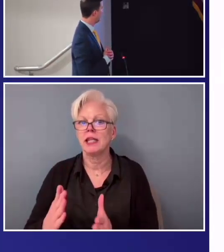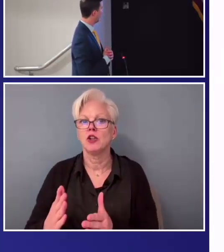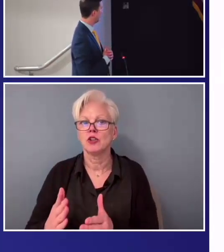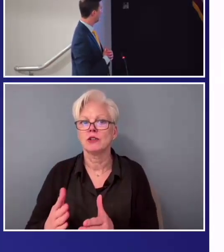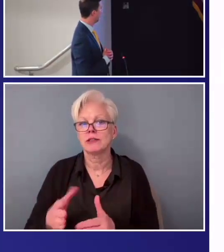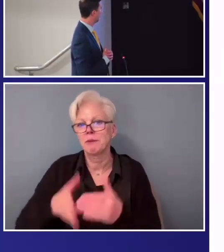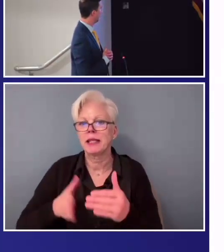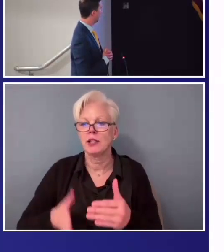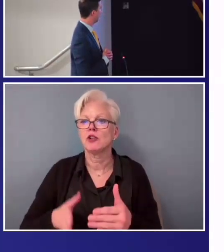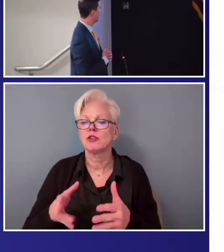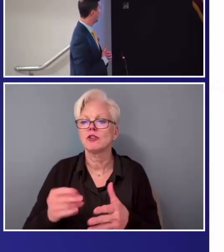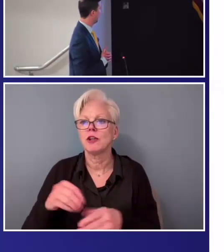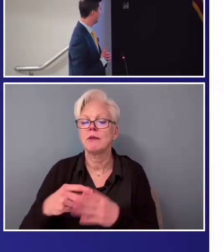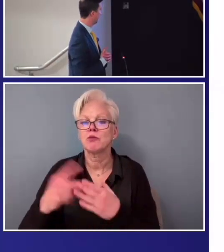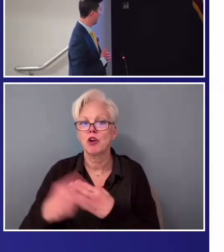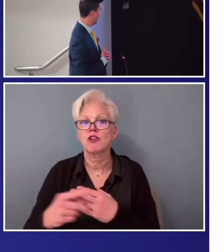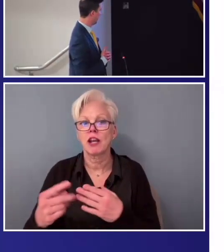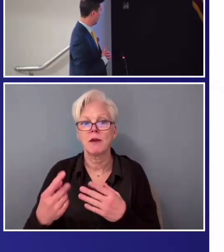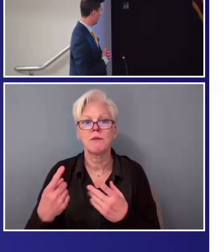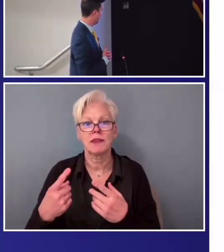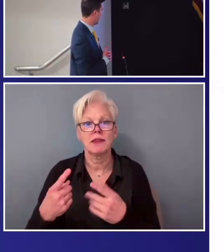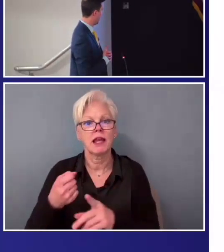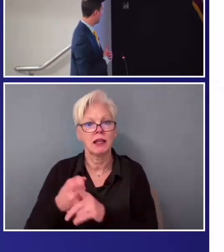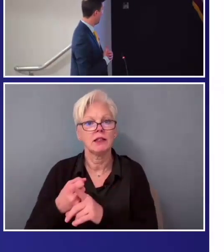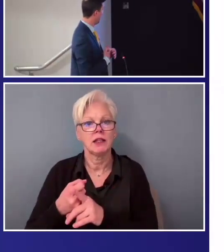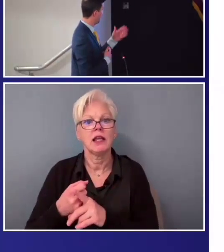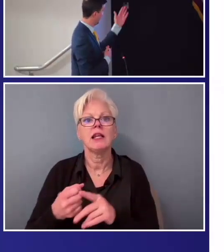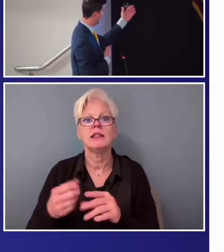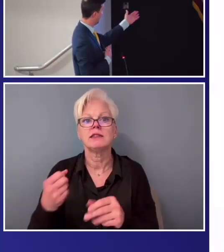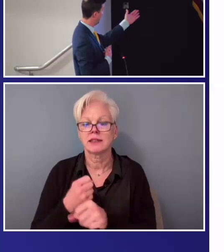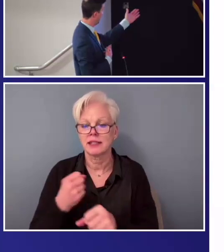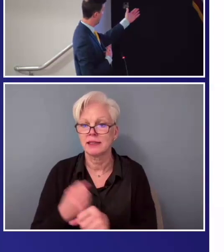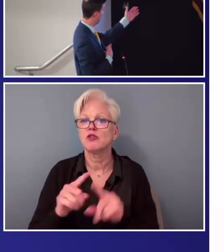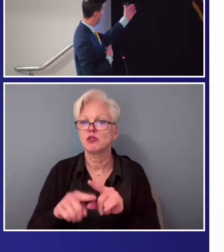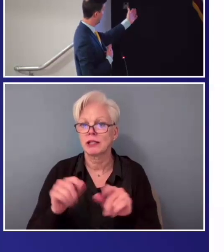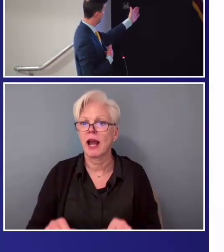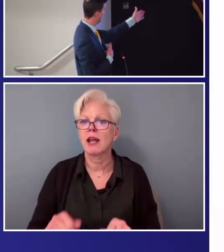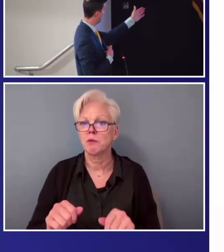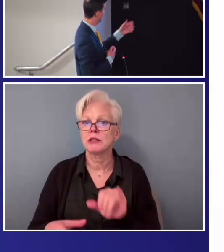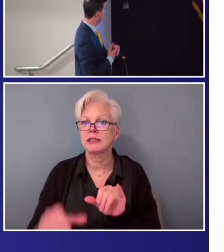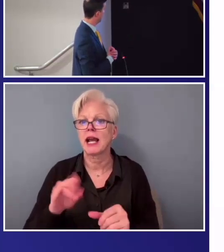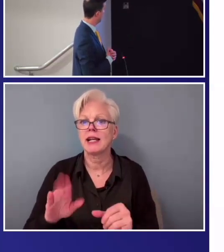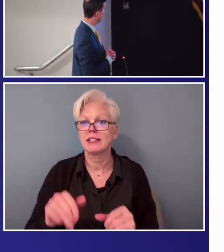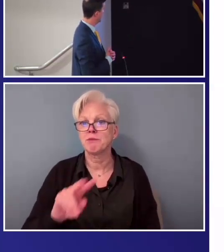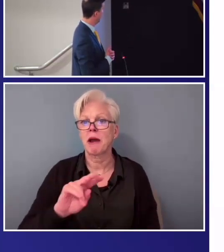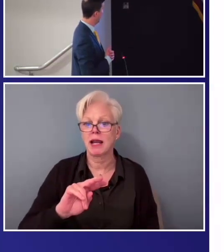programs that achieve this statistically reliable cohort size by the second step, so after two steps of aggregation.